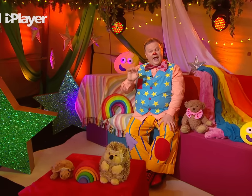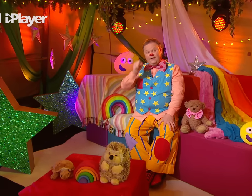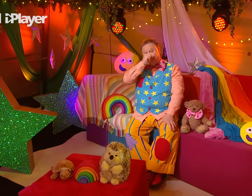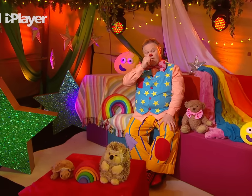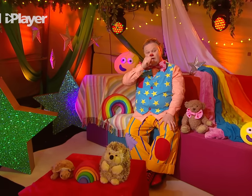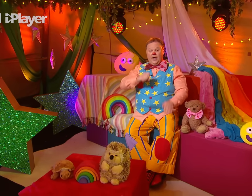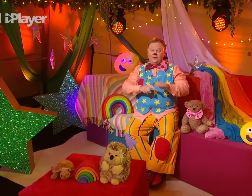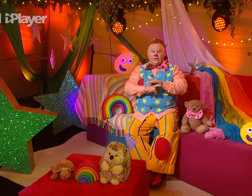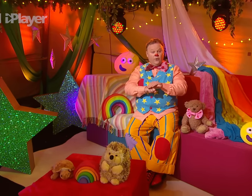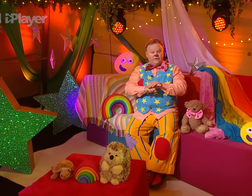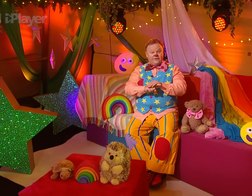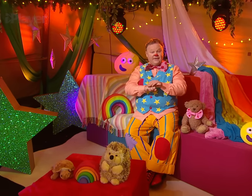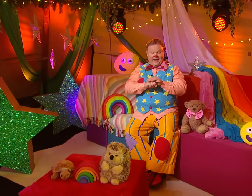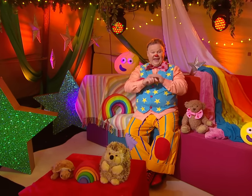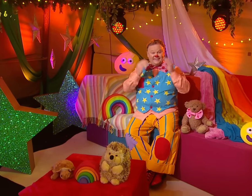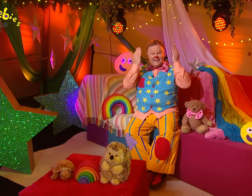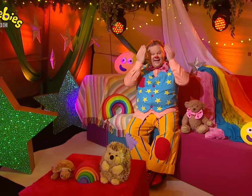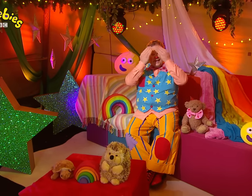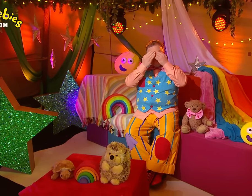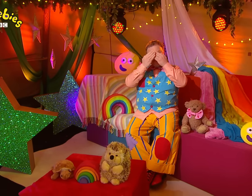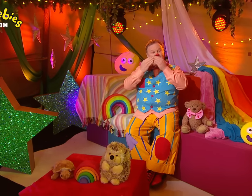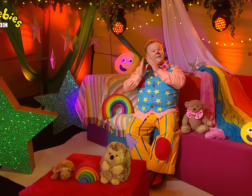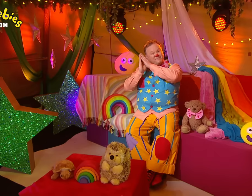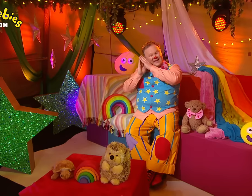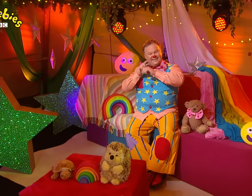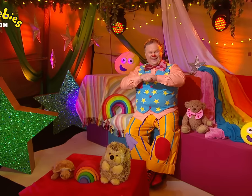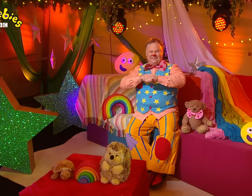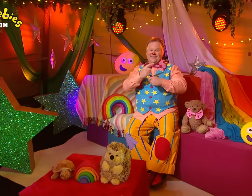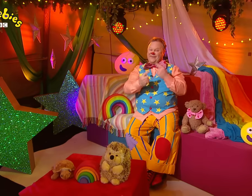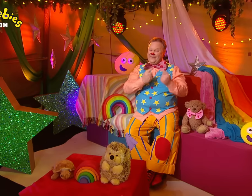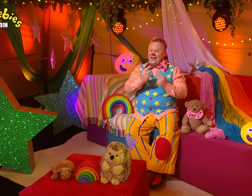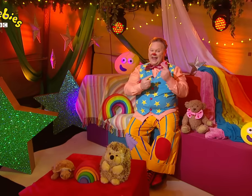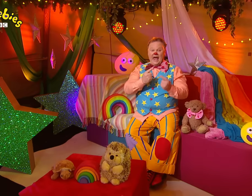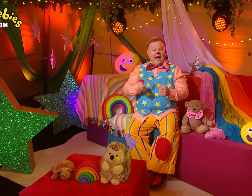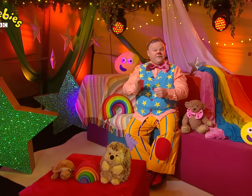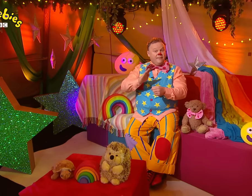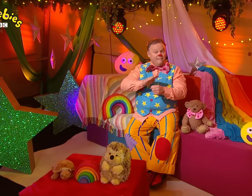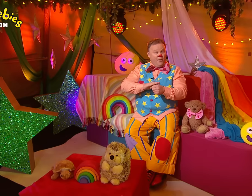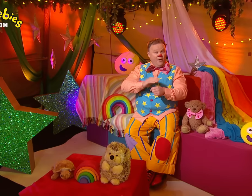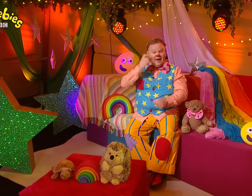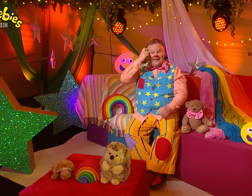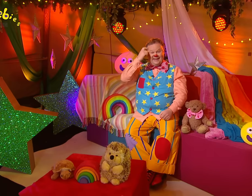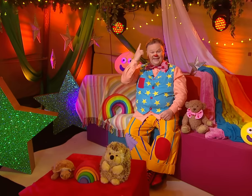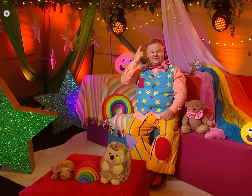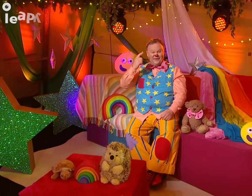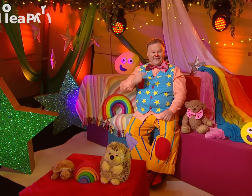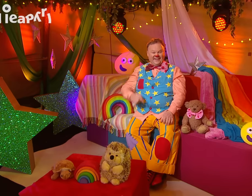hedgehog and tortoise in tonight's bedtime story have some more ideas for us